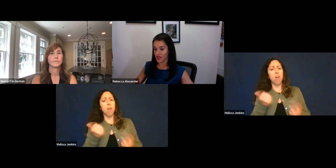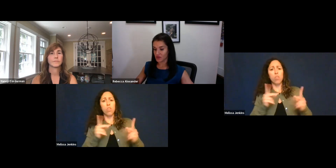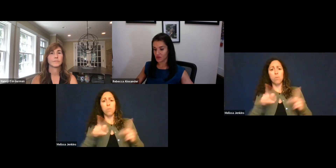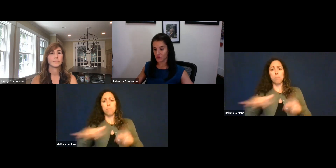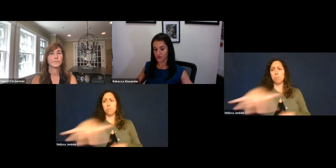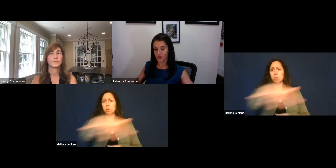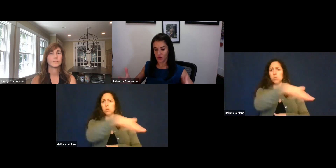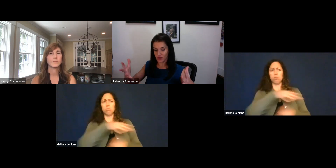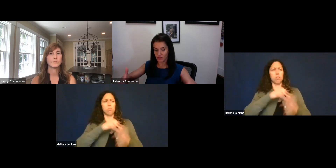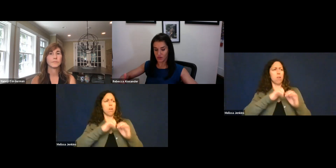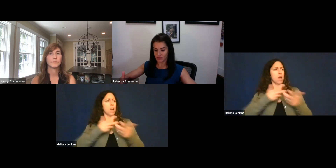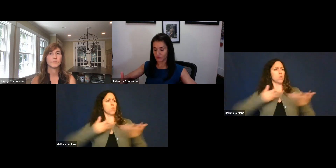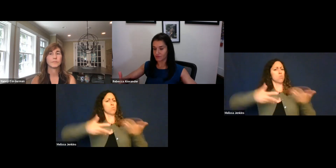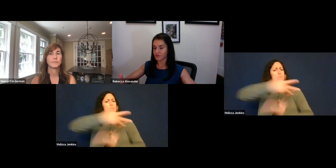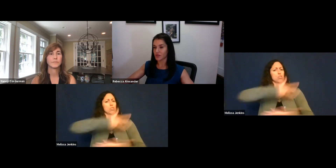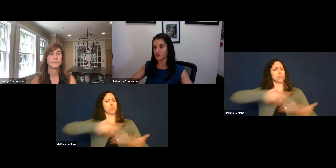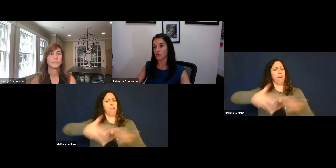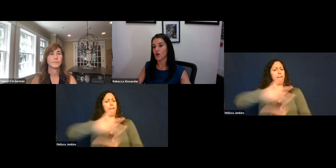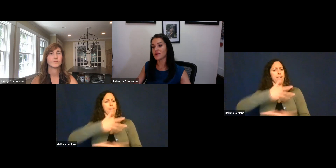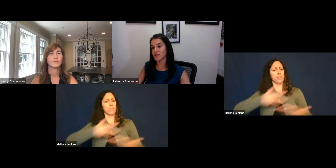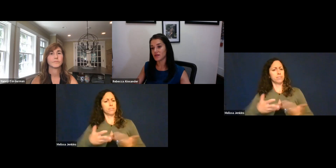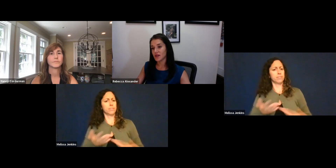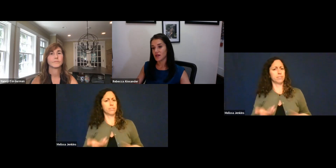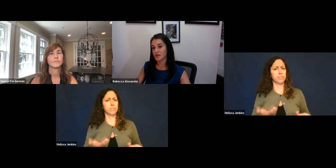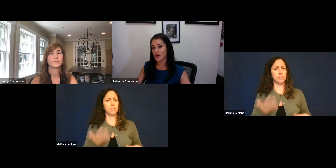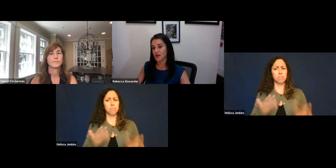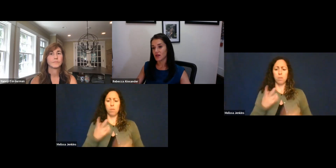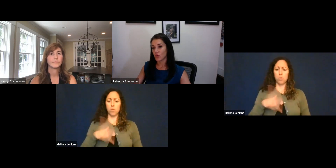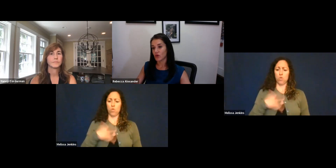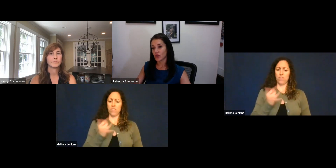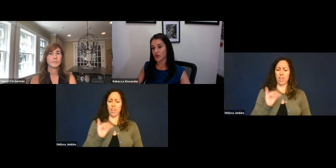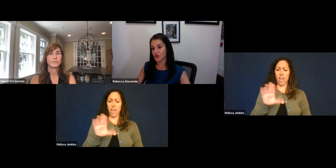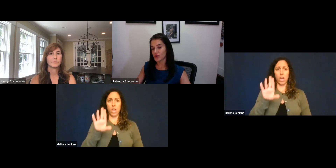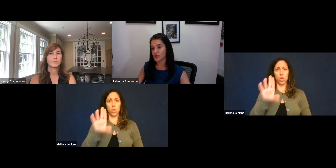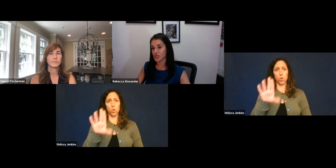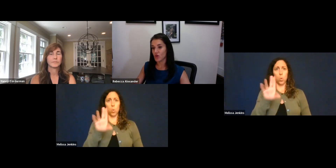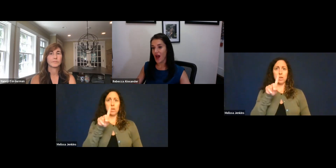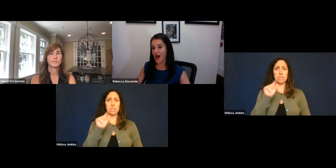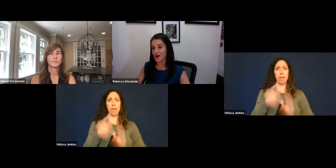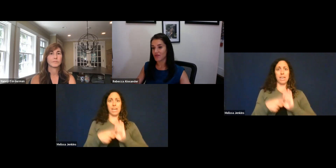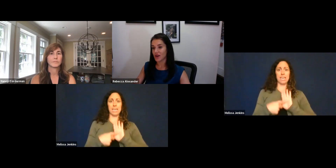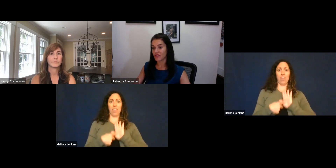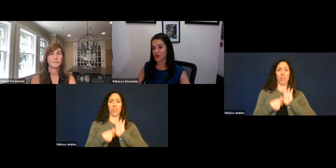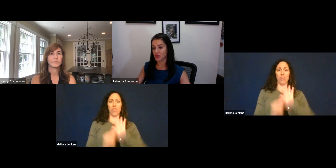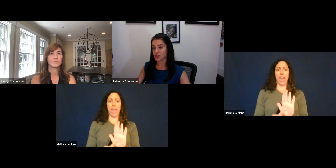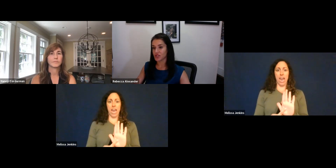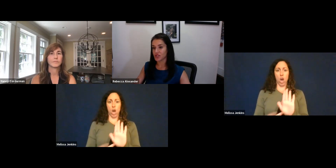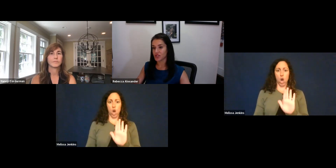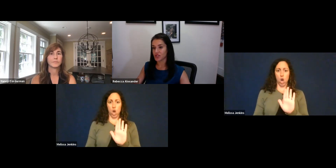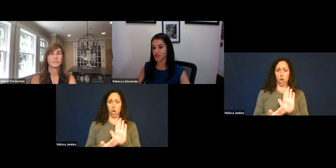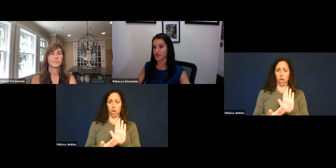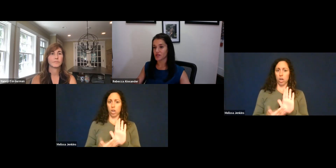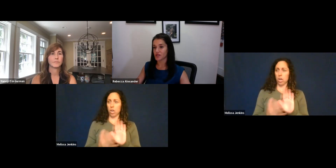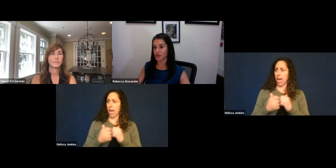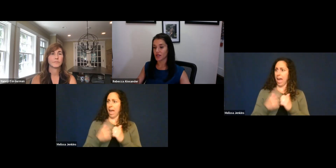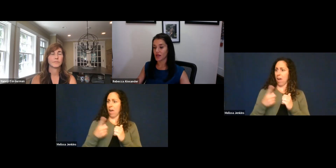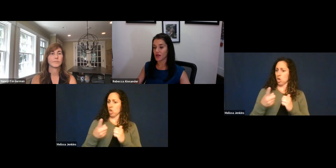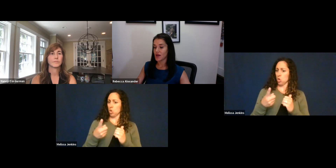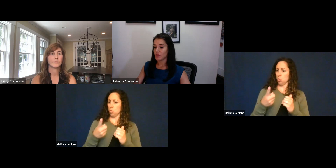like it's sort of very present? That it or the concerns that you have of people seeing you with a disability?